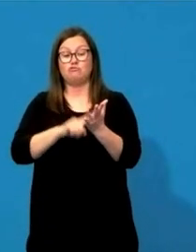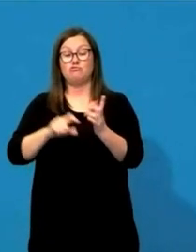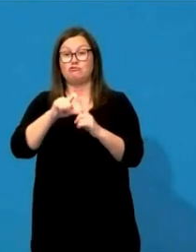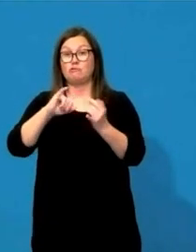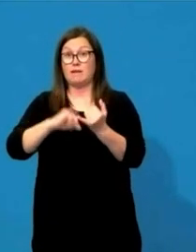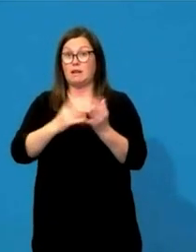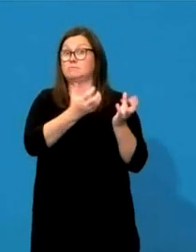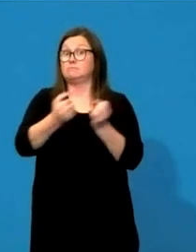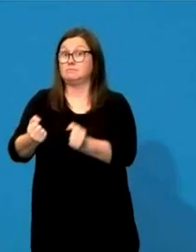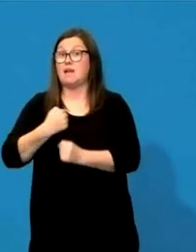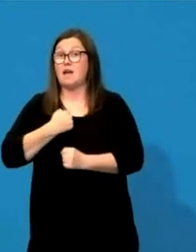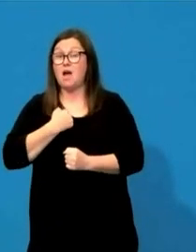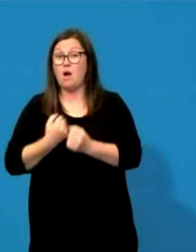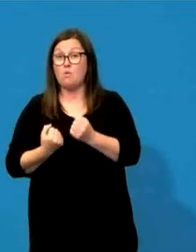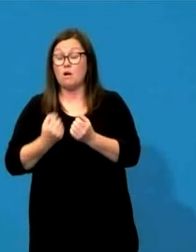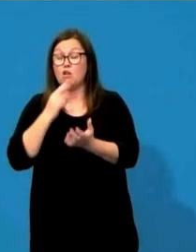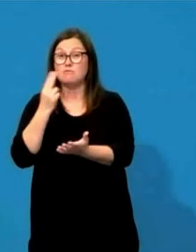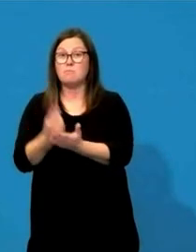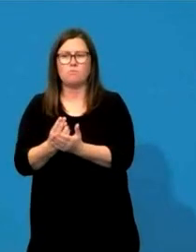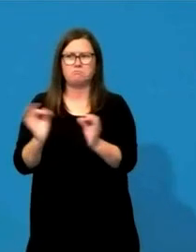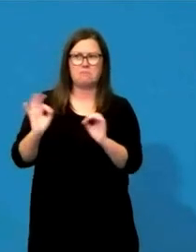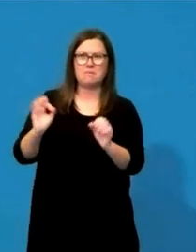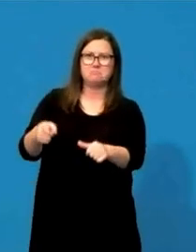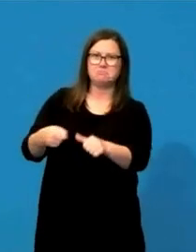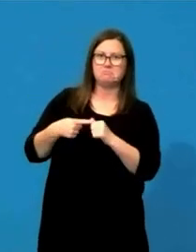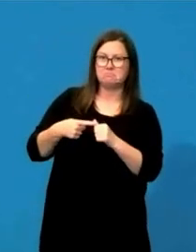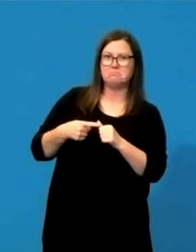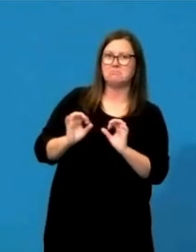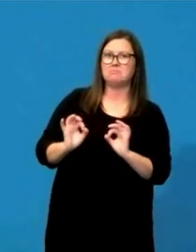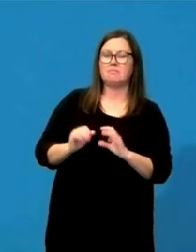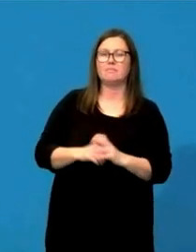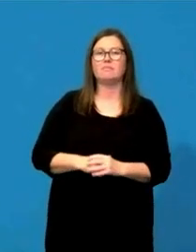I was informed more recently that the report was - they had two meetings about it.